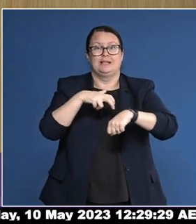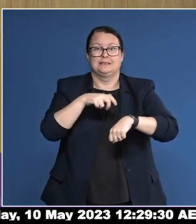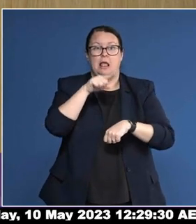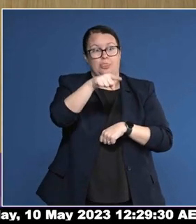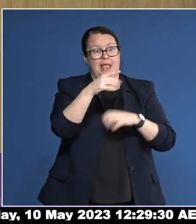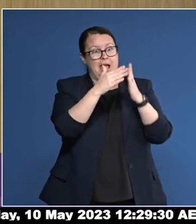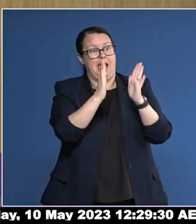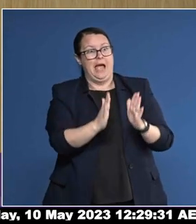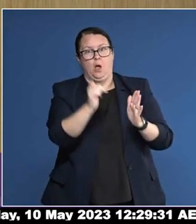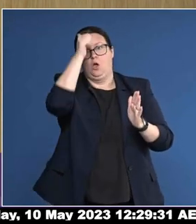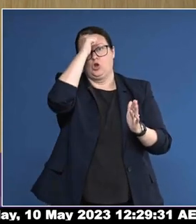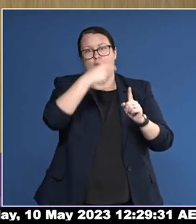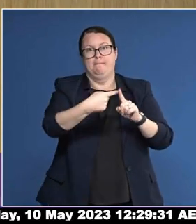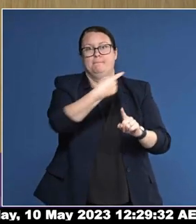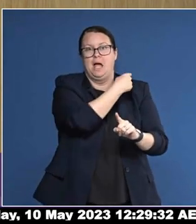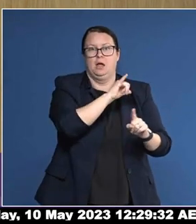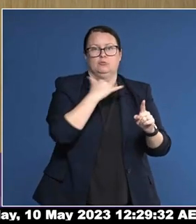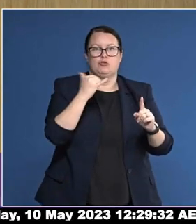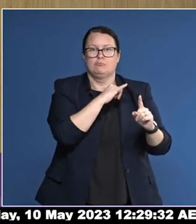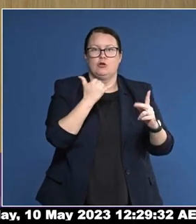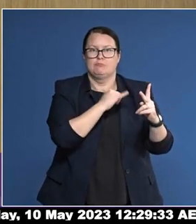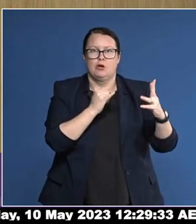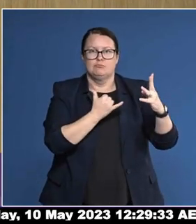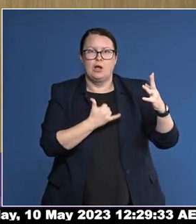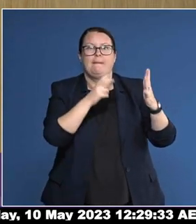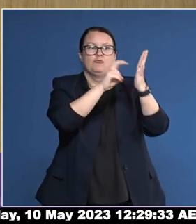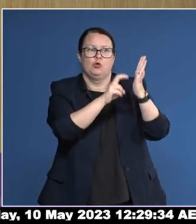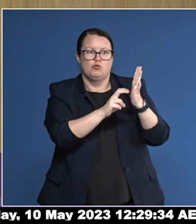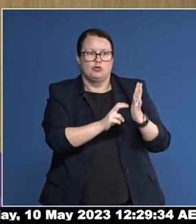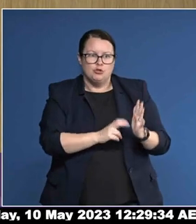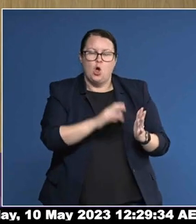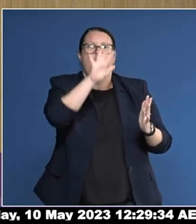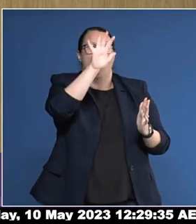And then once you enter each of those incidents, you can see the involved people,